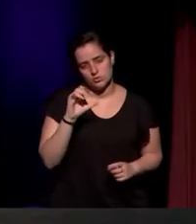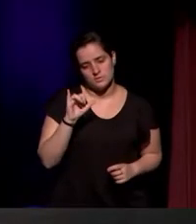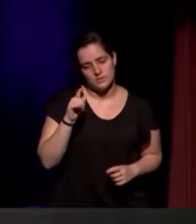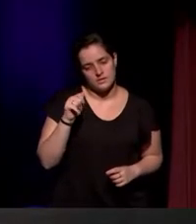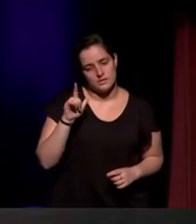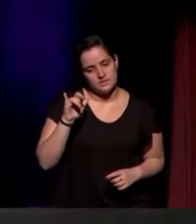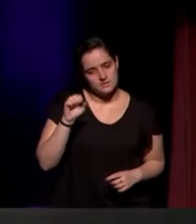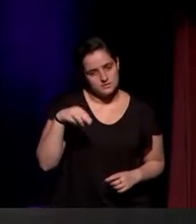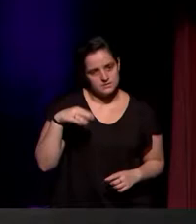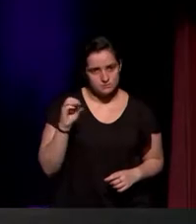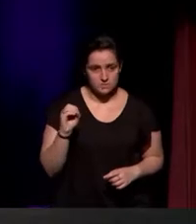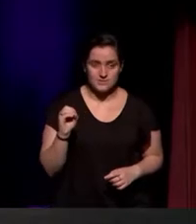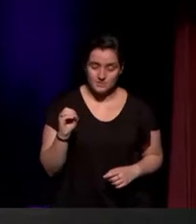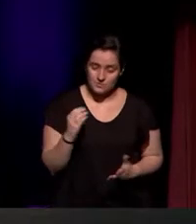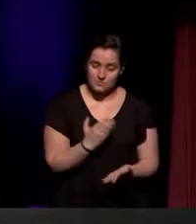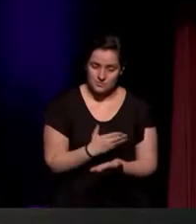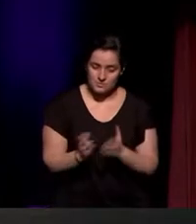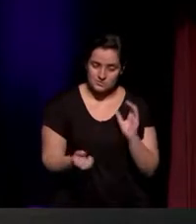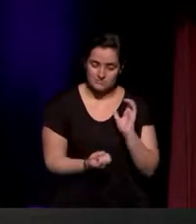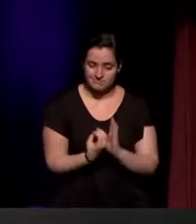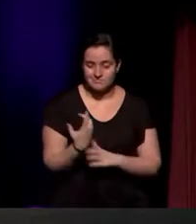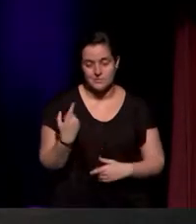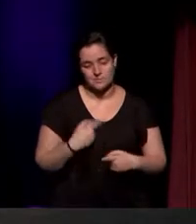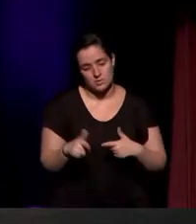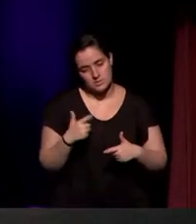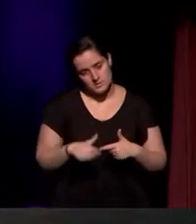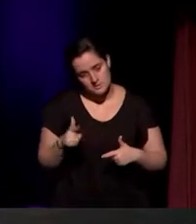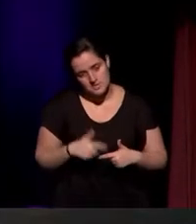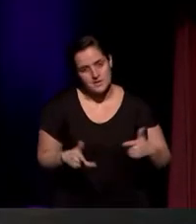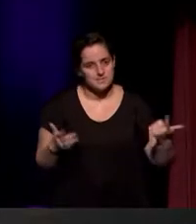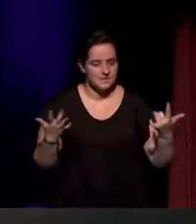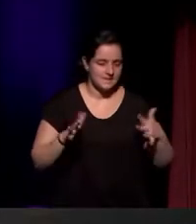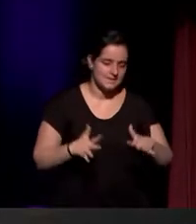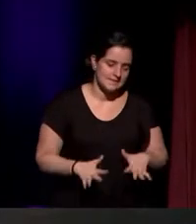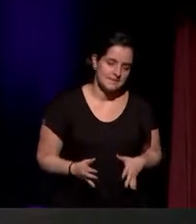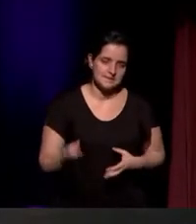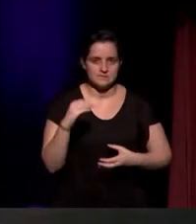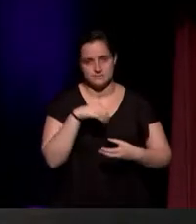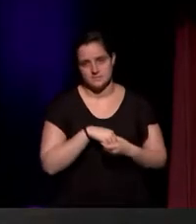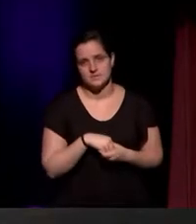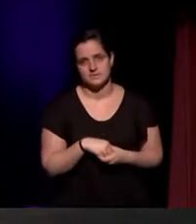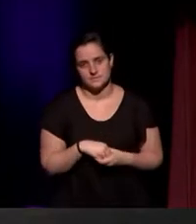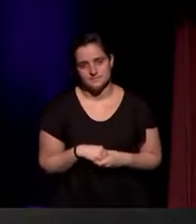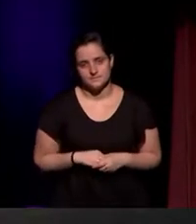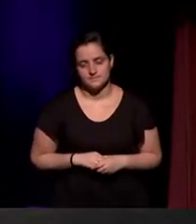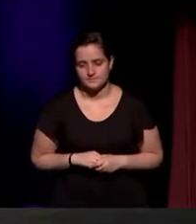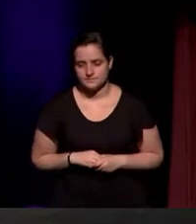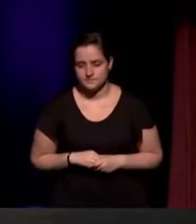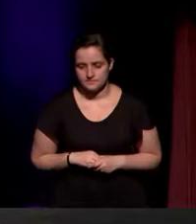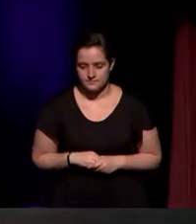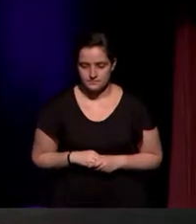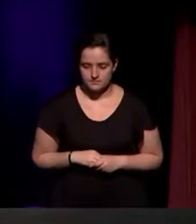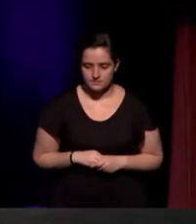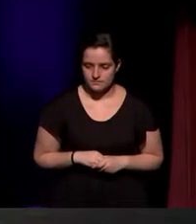some internal problems and major internal crises. So,